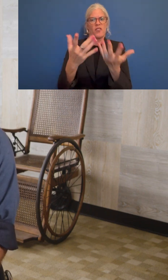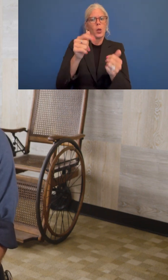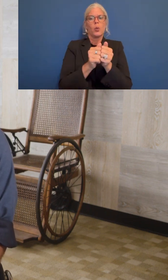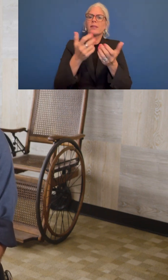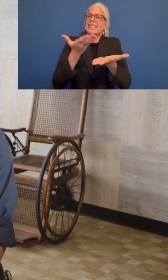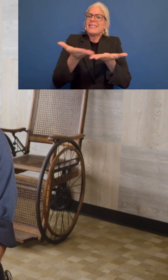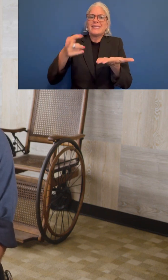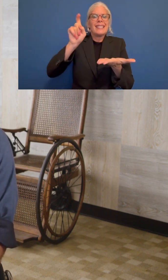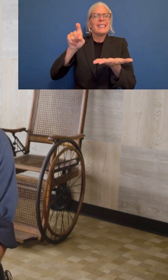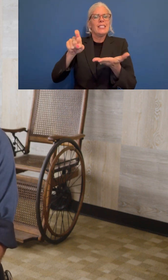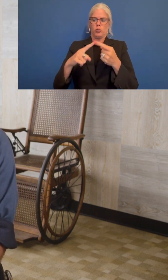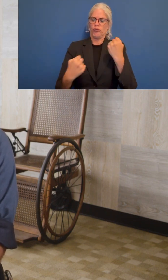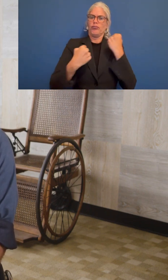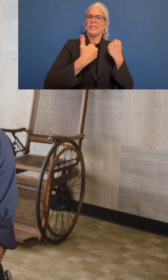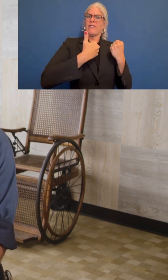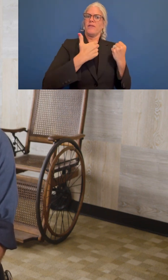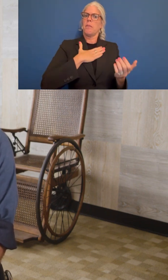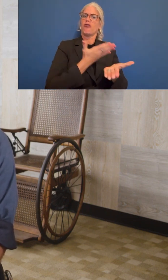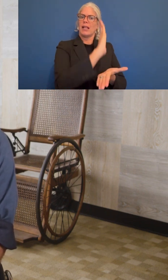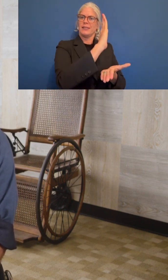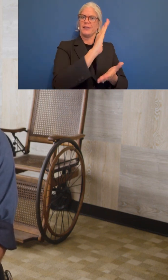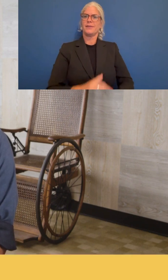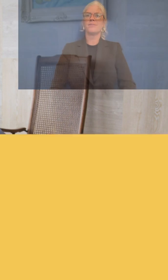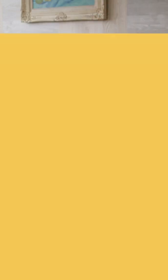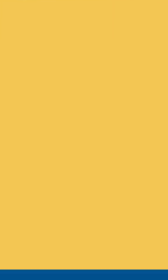and to provide you with the tools needed to advocate for these rights.